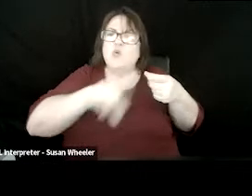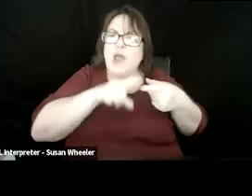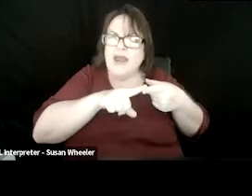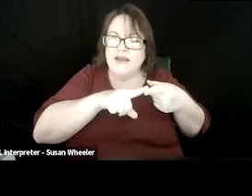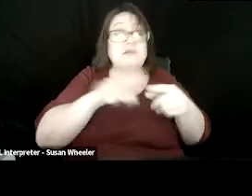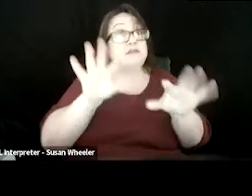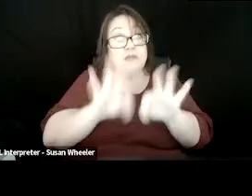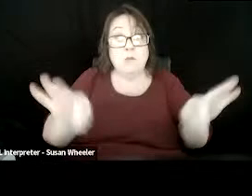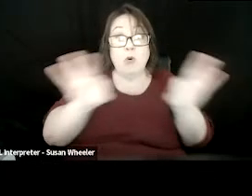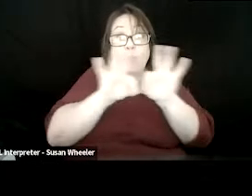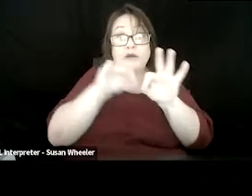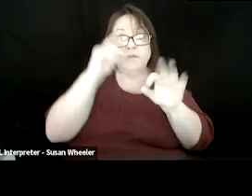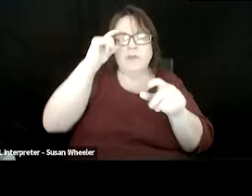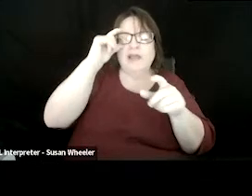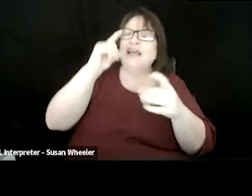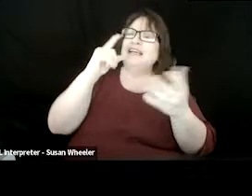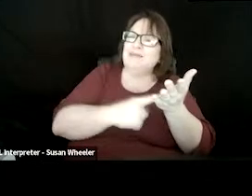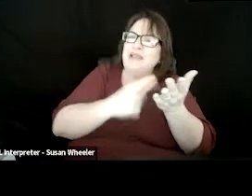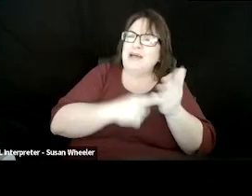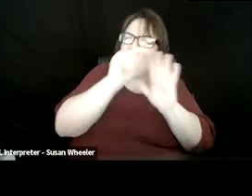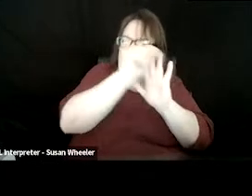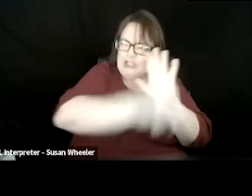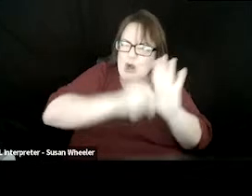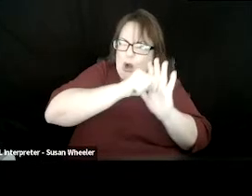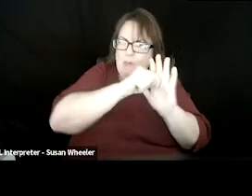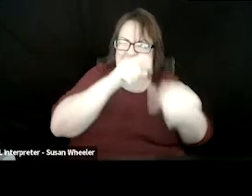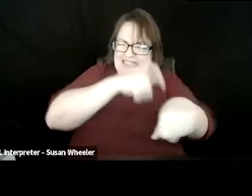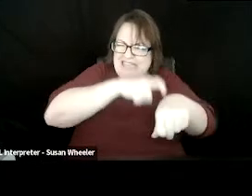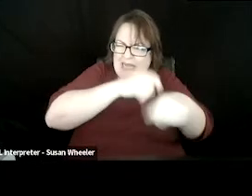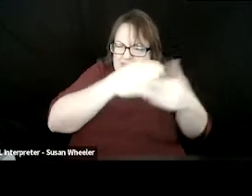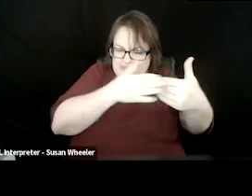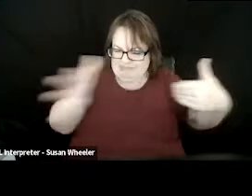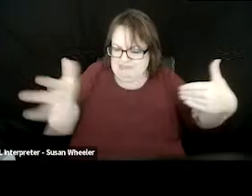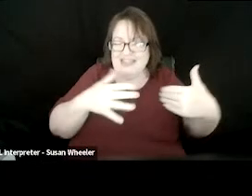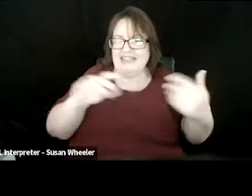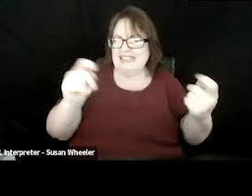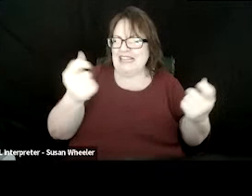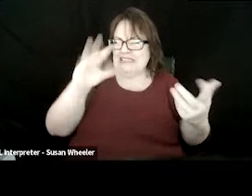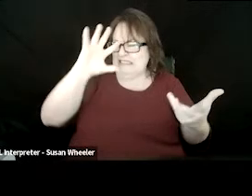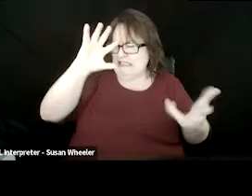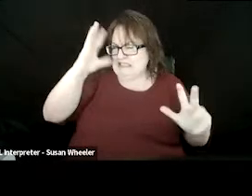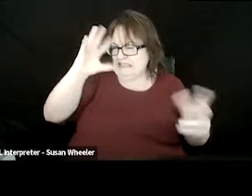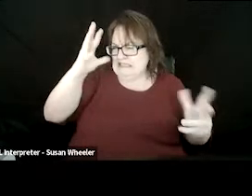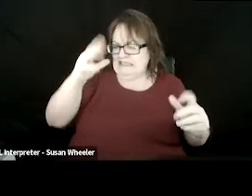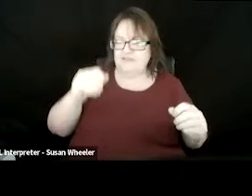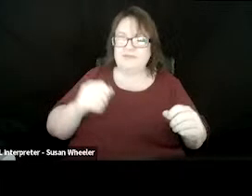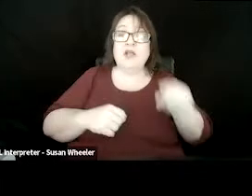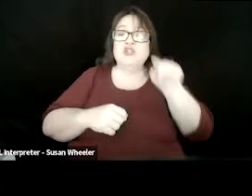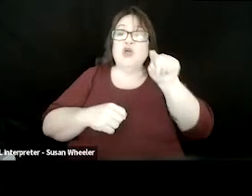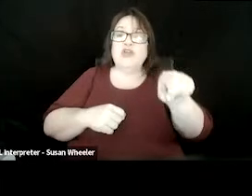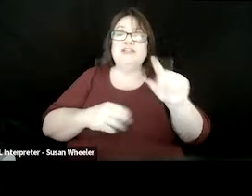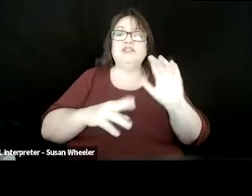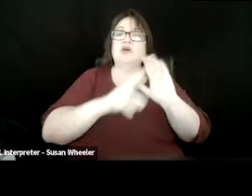the term is a little misleading. So, here I show you an example of a term provision